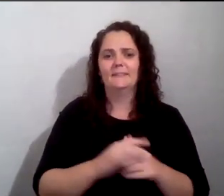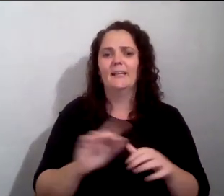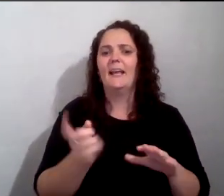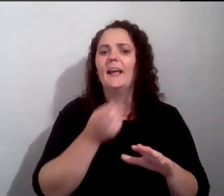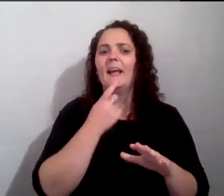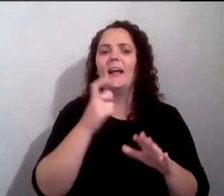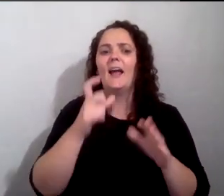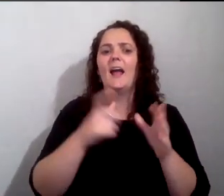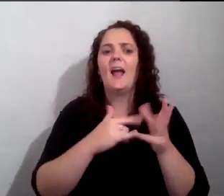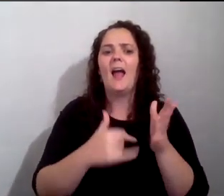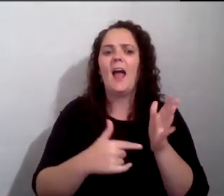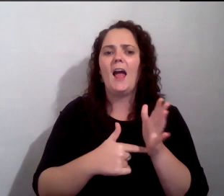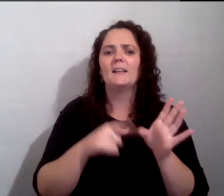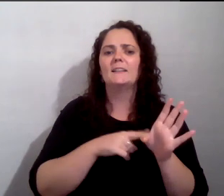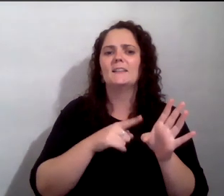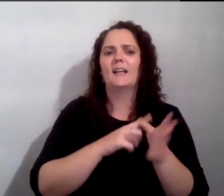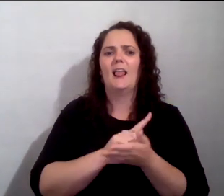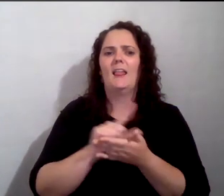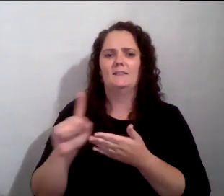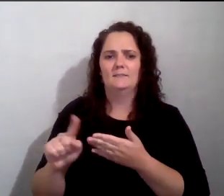We can see that it's a strong athletic